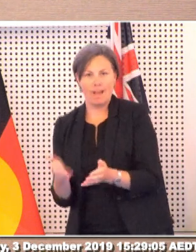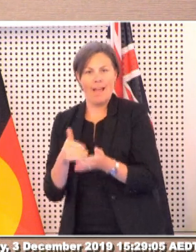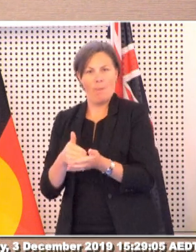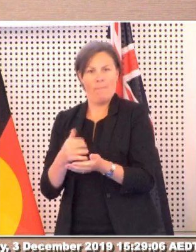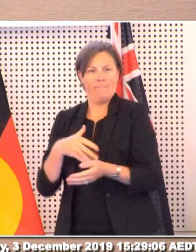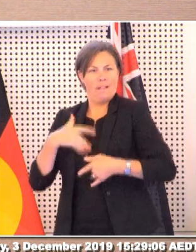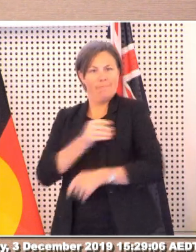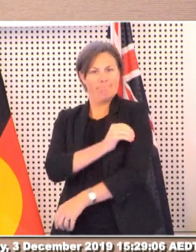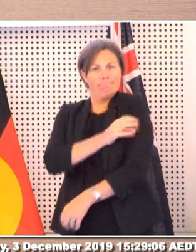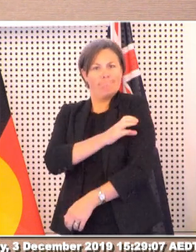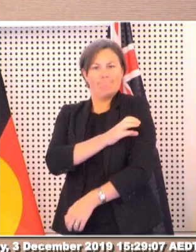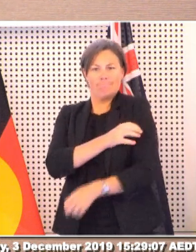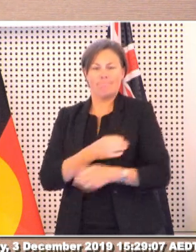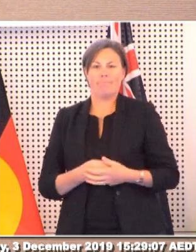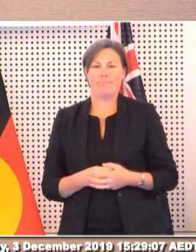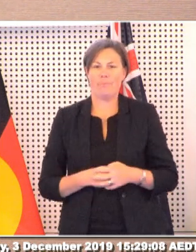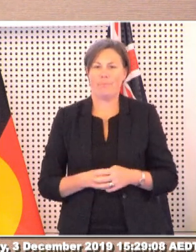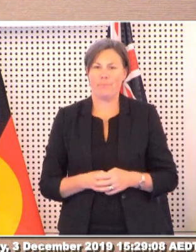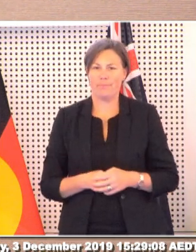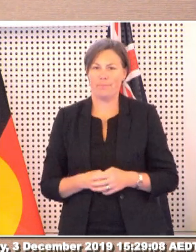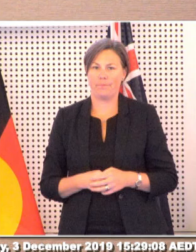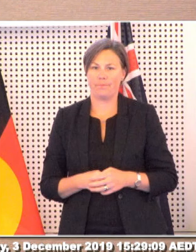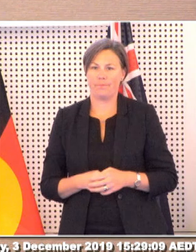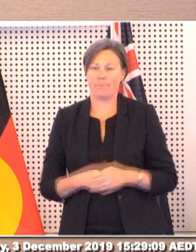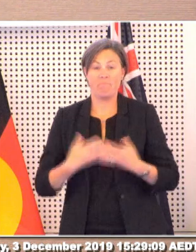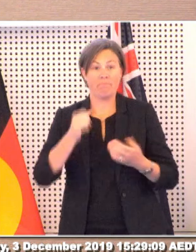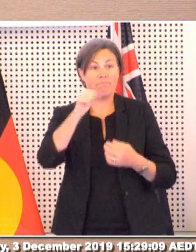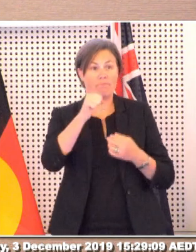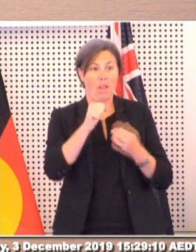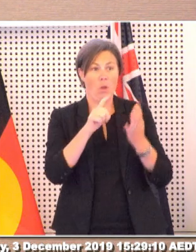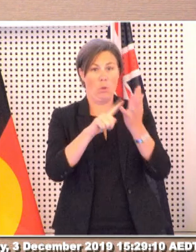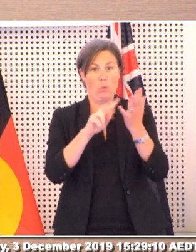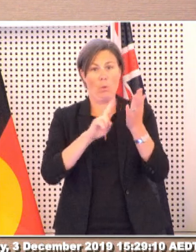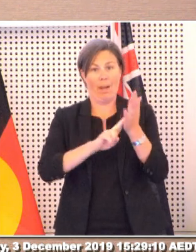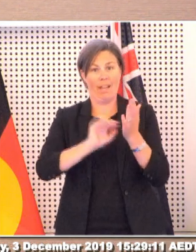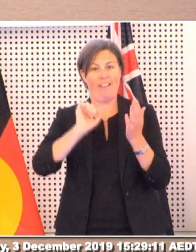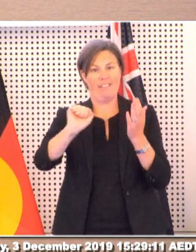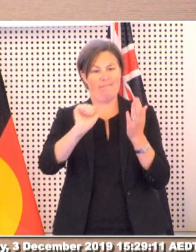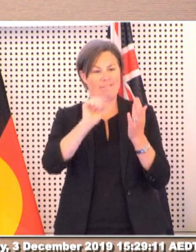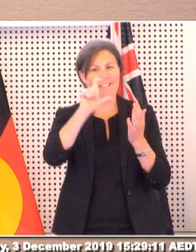Well, the UN Convention on the Rights of People with a Disability, Article 12,